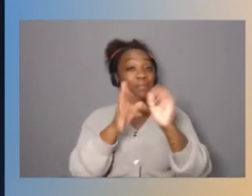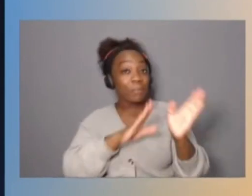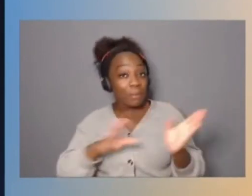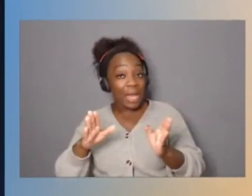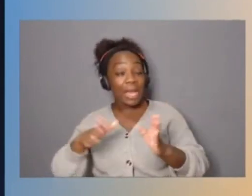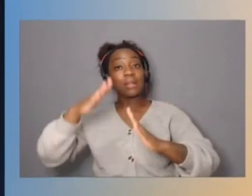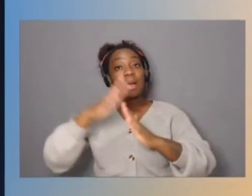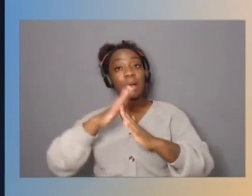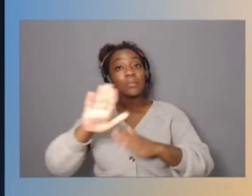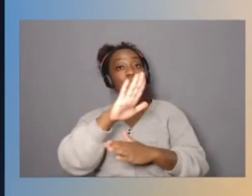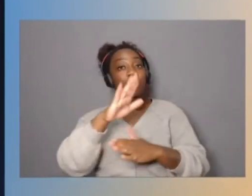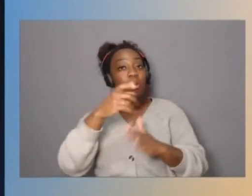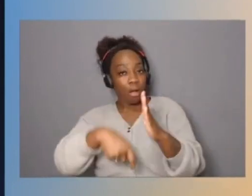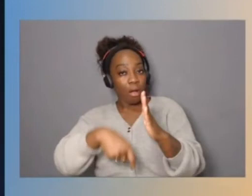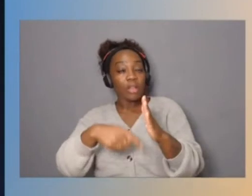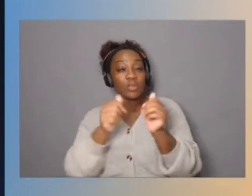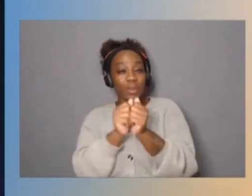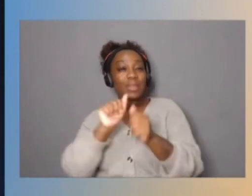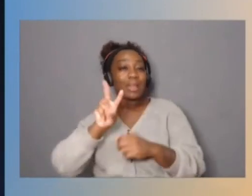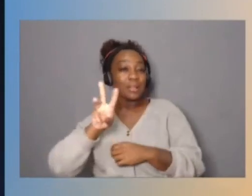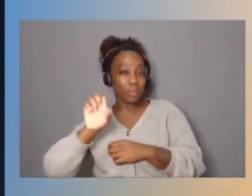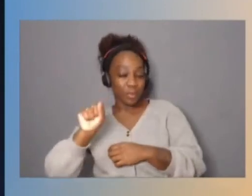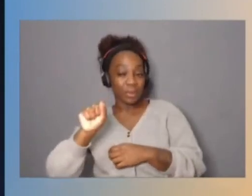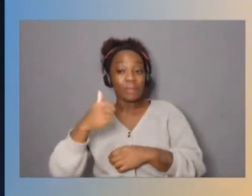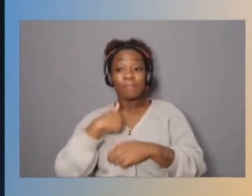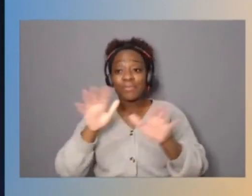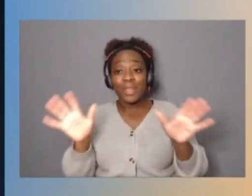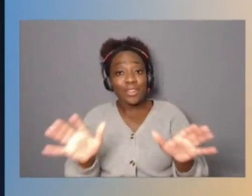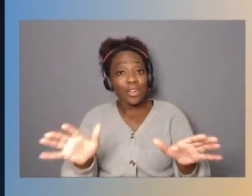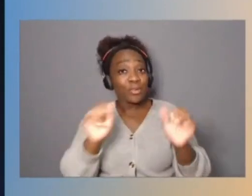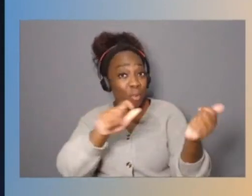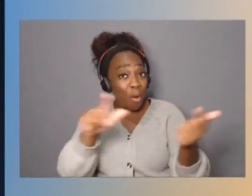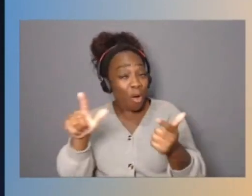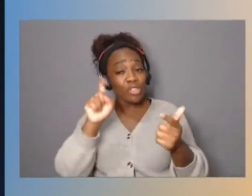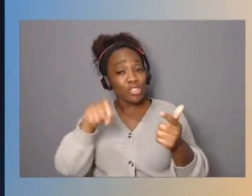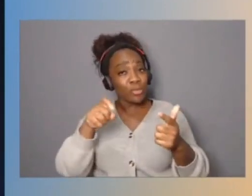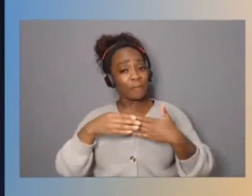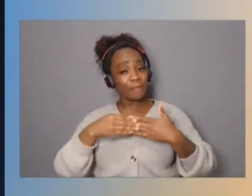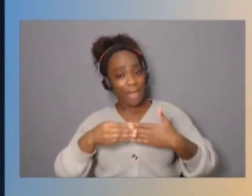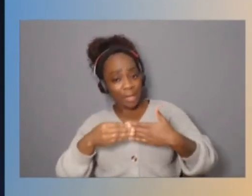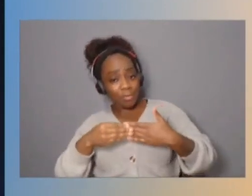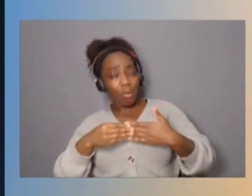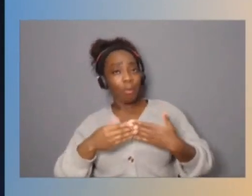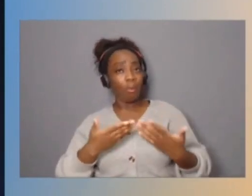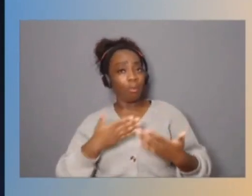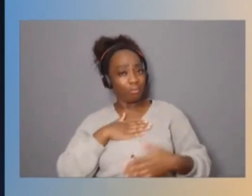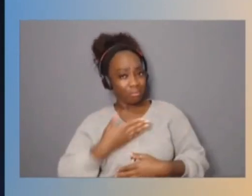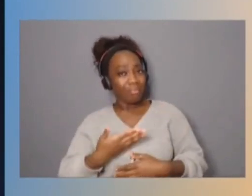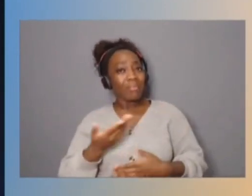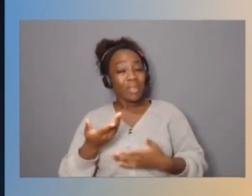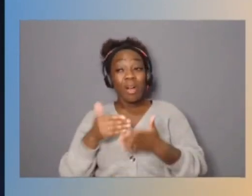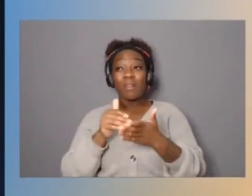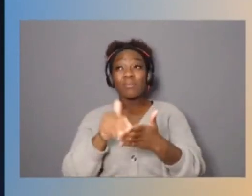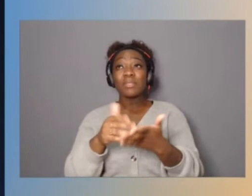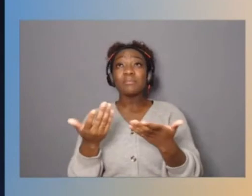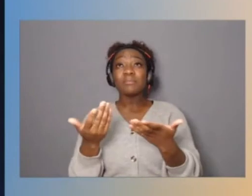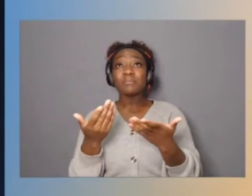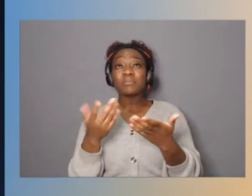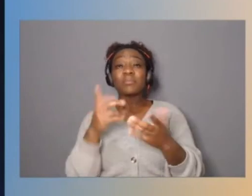And I would encourage everyone to be flexible. Oftentimes, when one instance works for you,